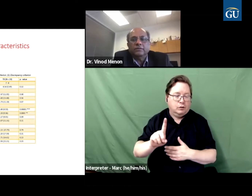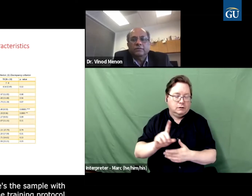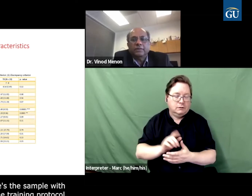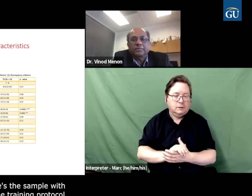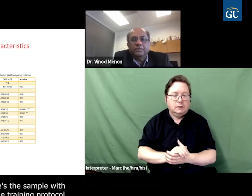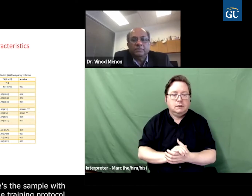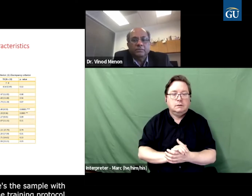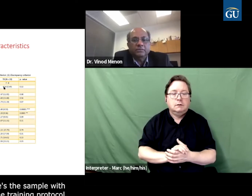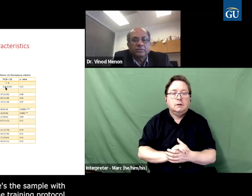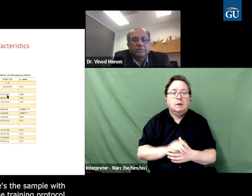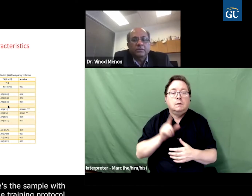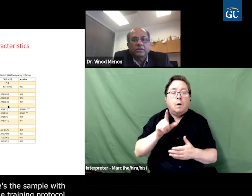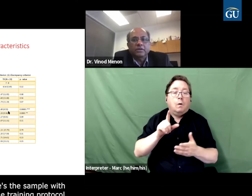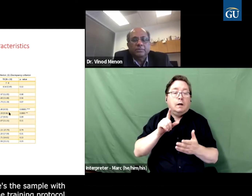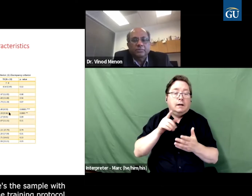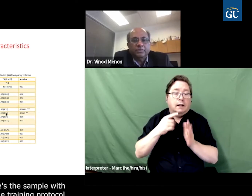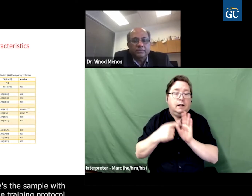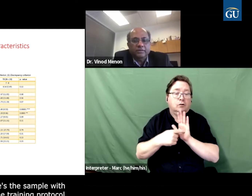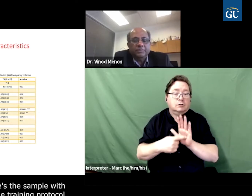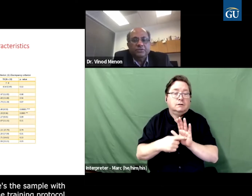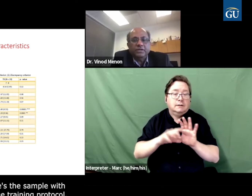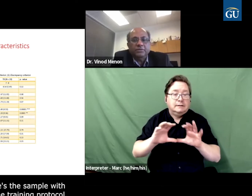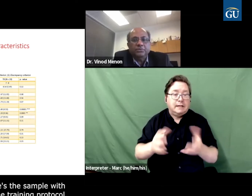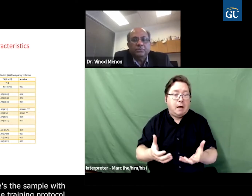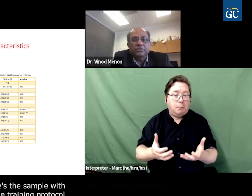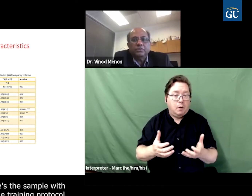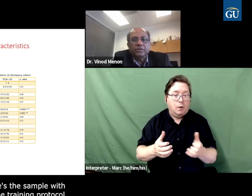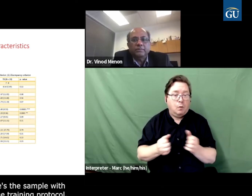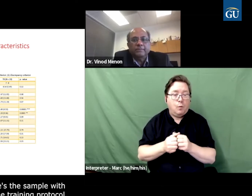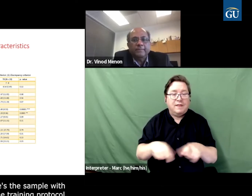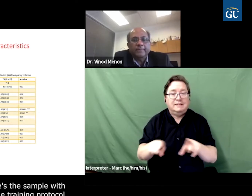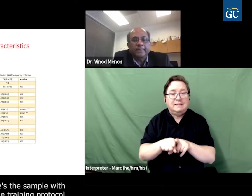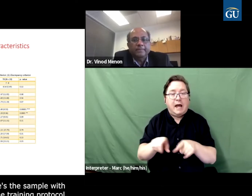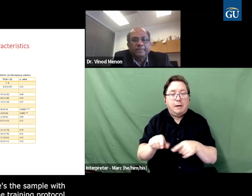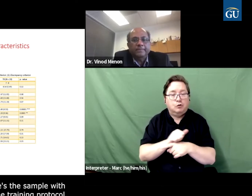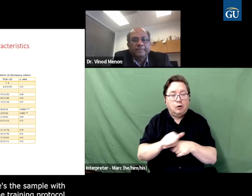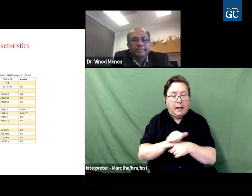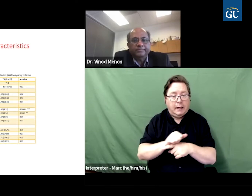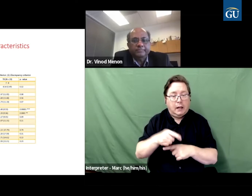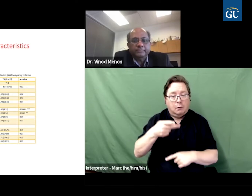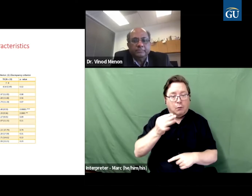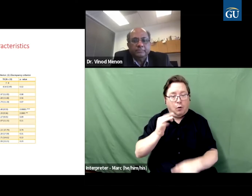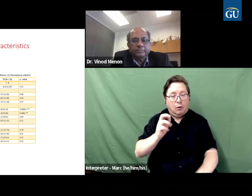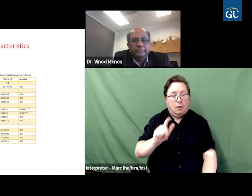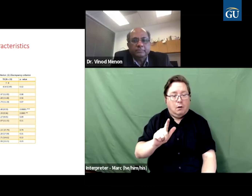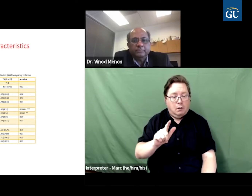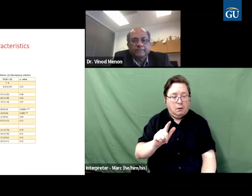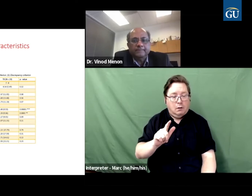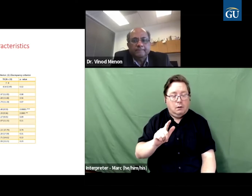so here's the sample with the same training protocol